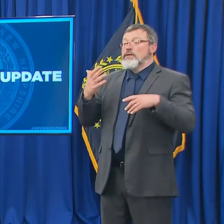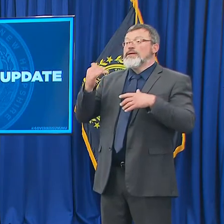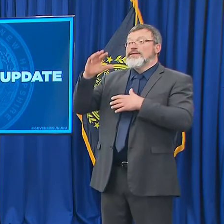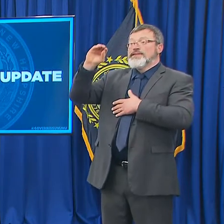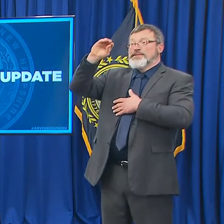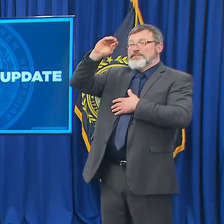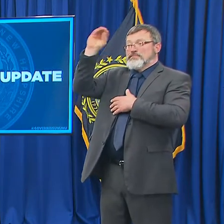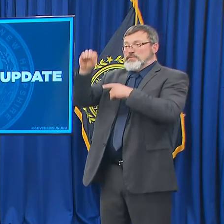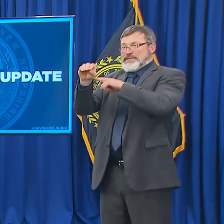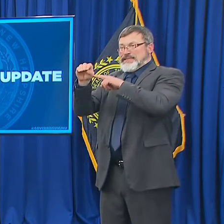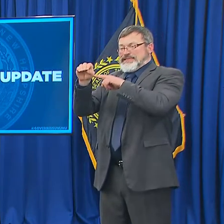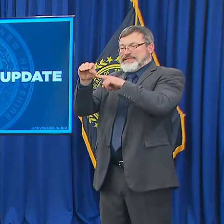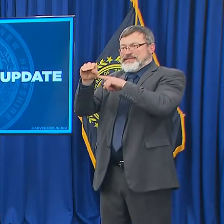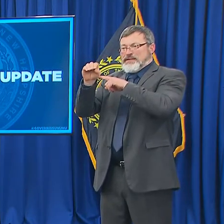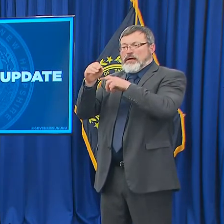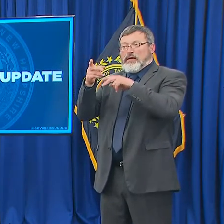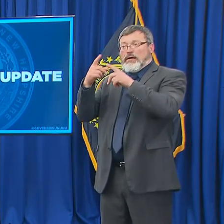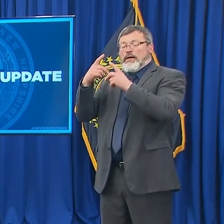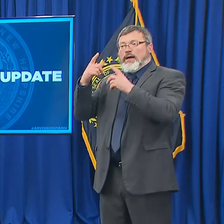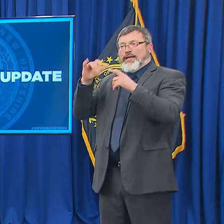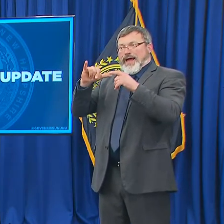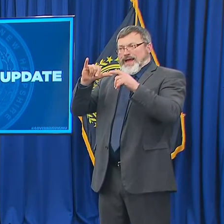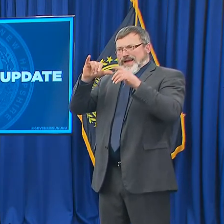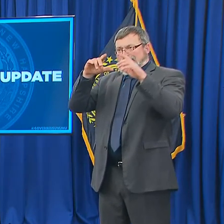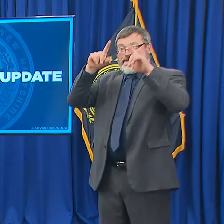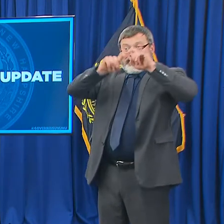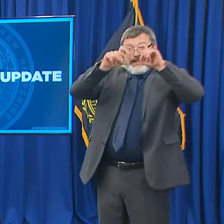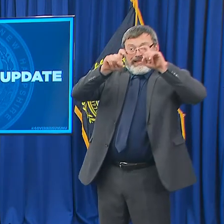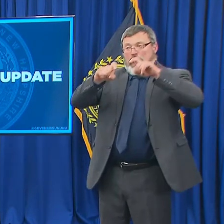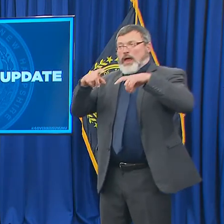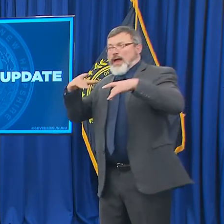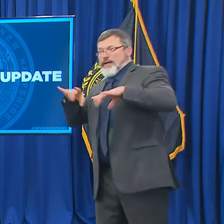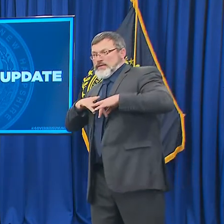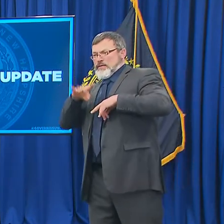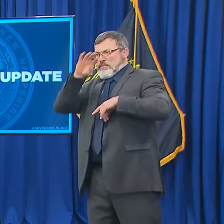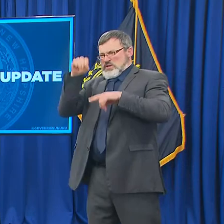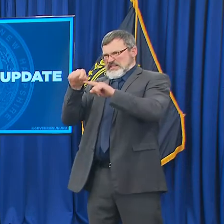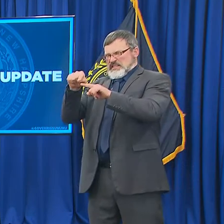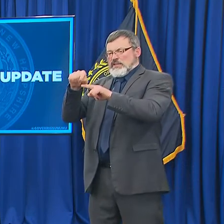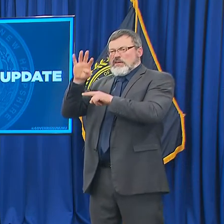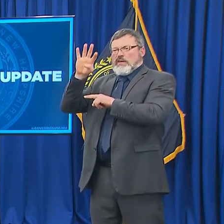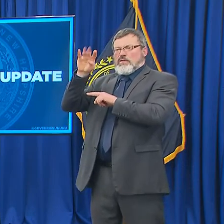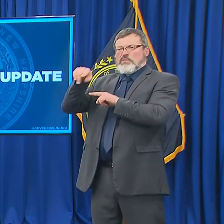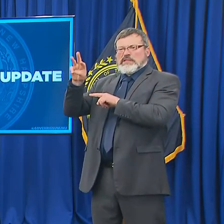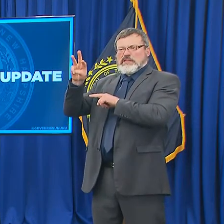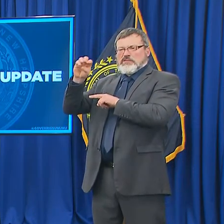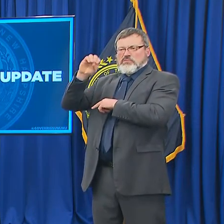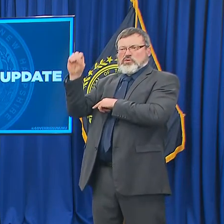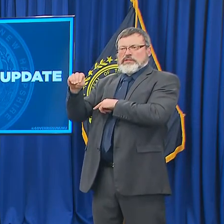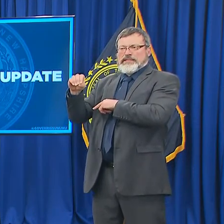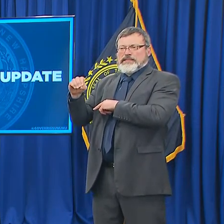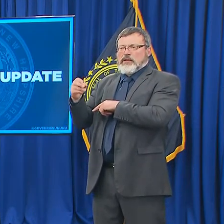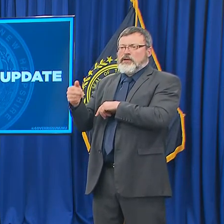in New Hampshire. So this pendant pandemic virus continues to show widespread and increasing transmission